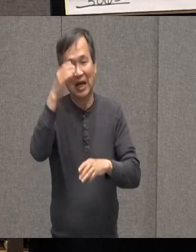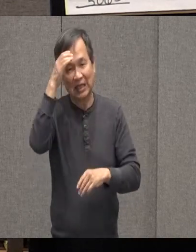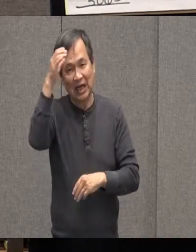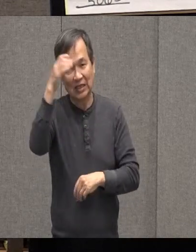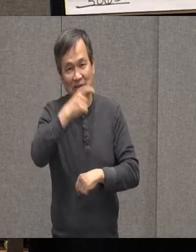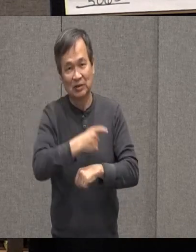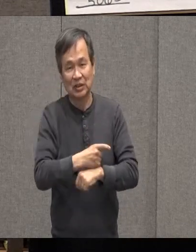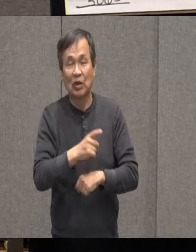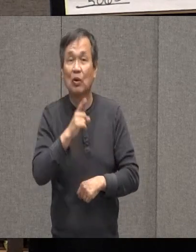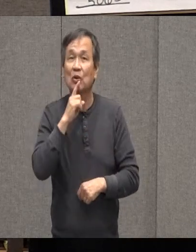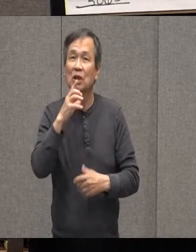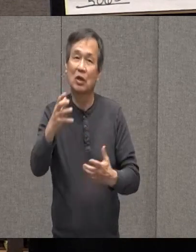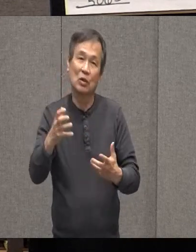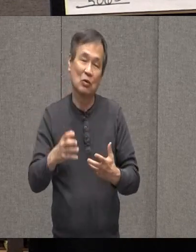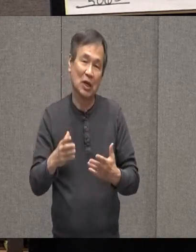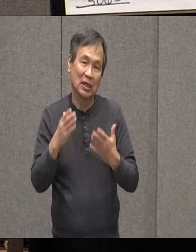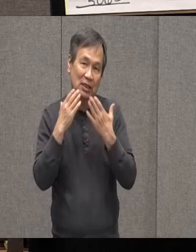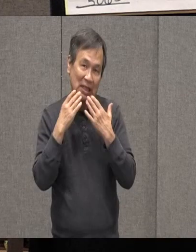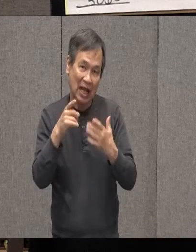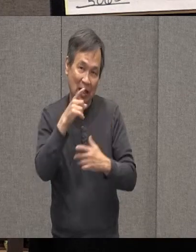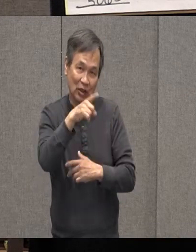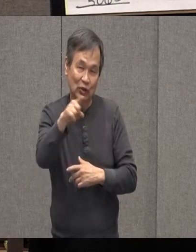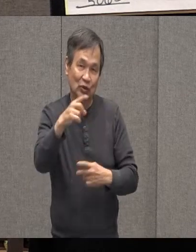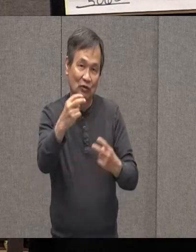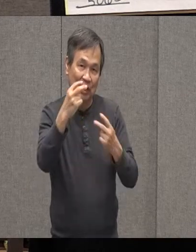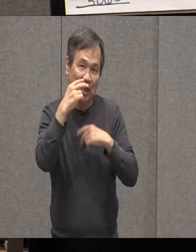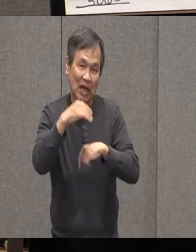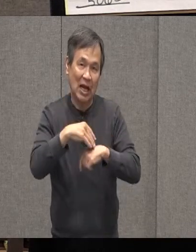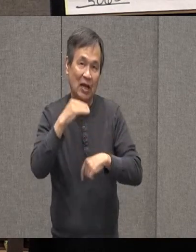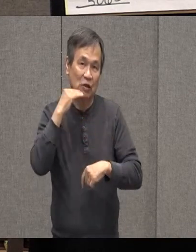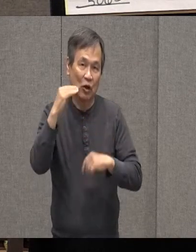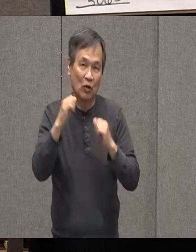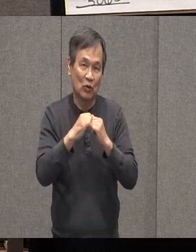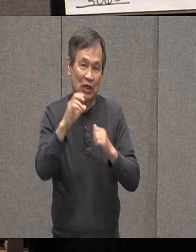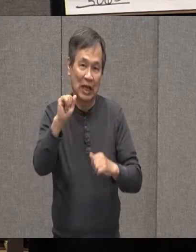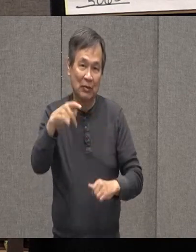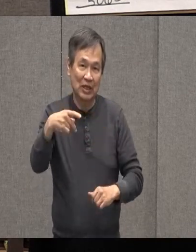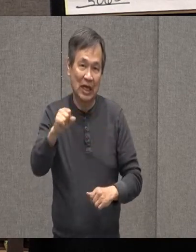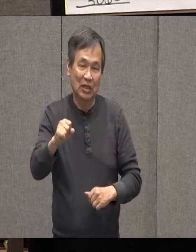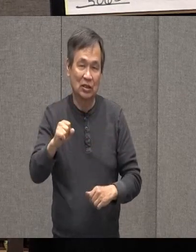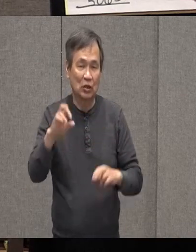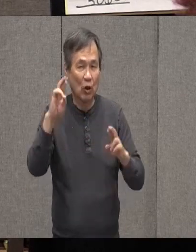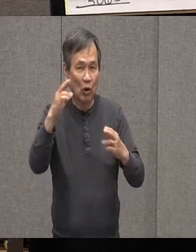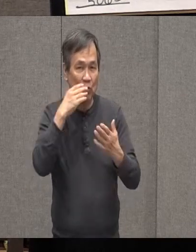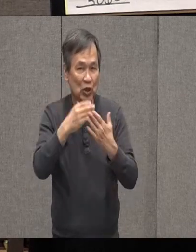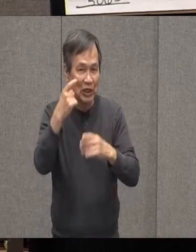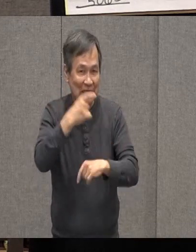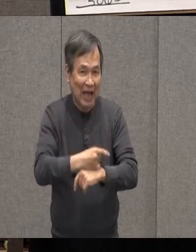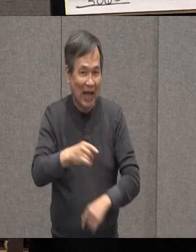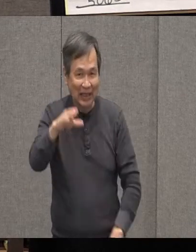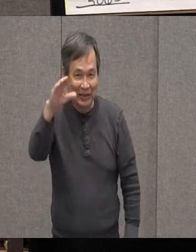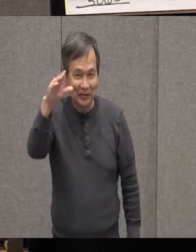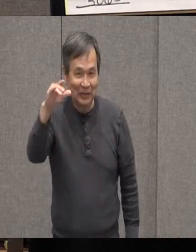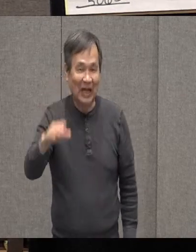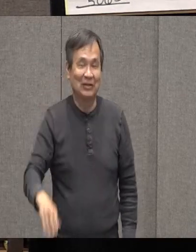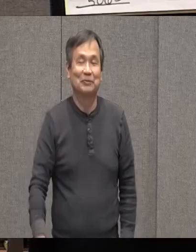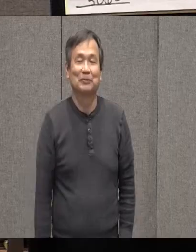And we really want to thank you for joining us here at at home with APS. I hope you have a great day mathematicians. [Miss Karnas] Bye guys.